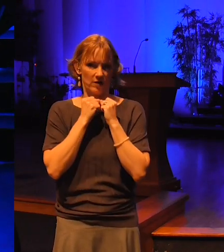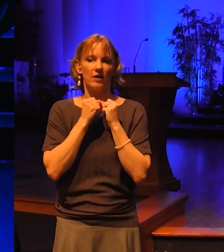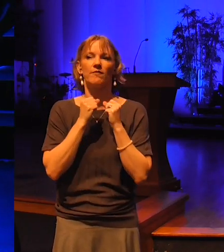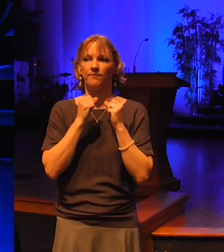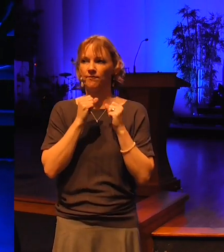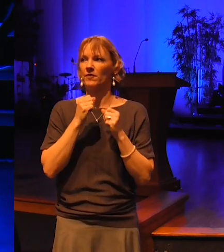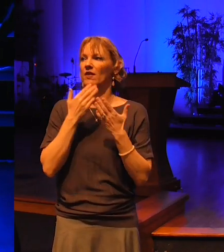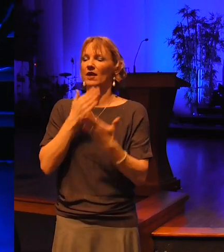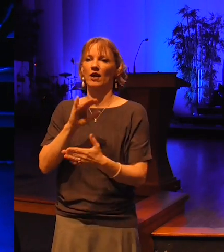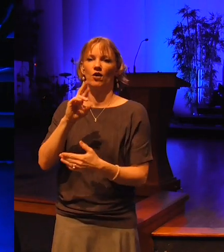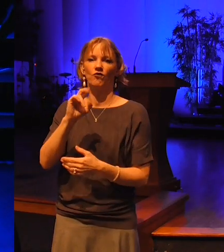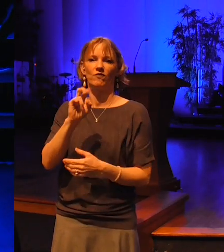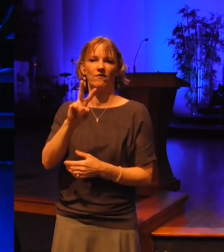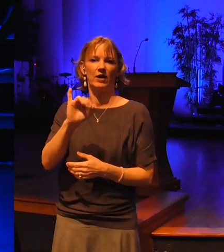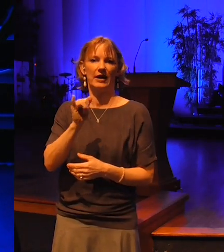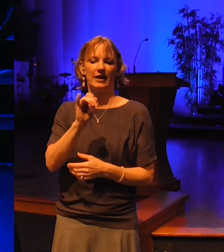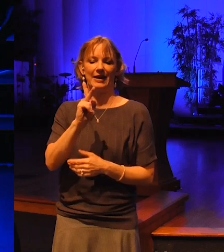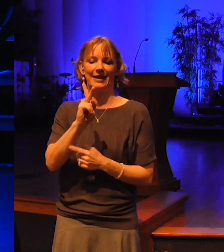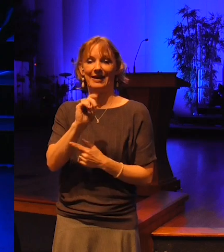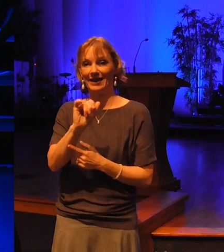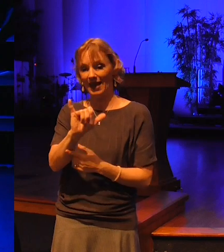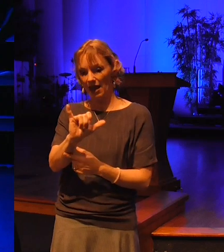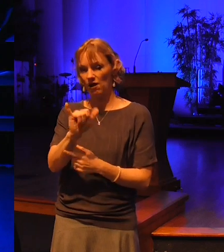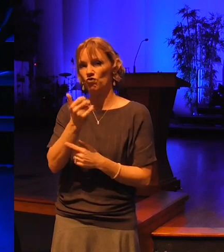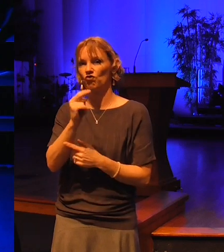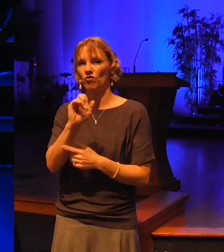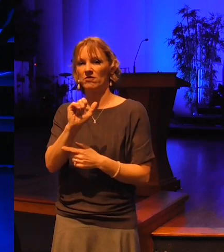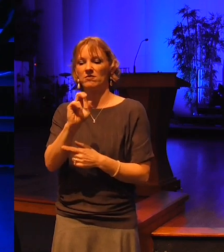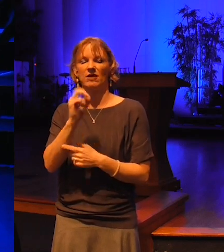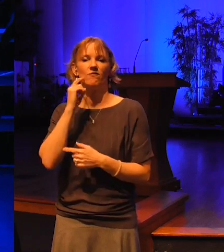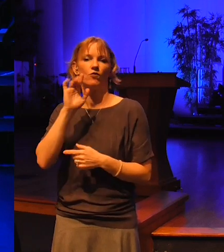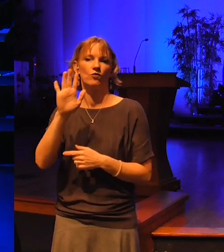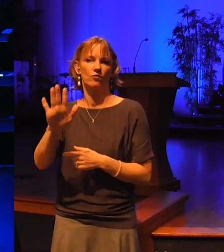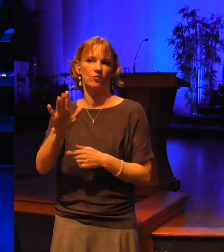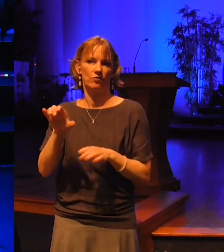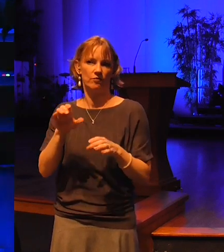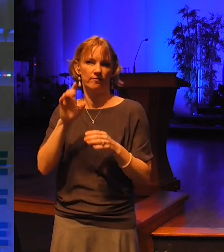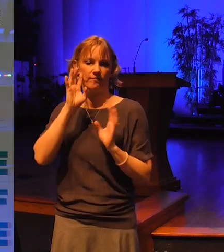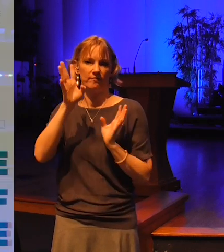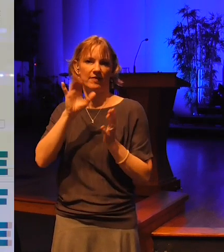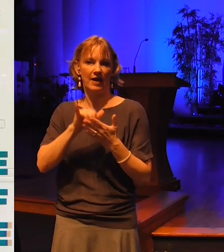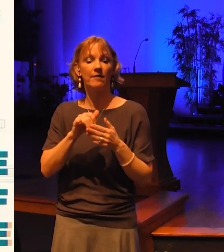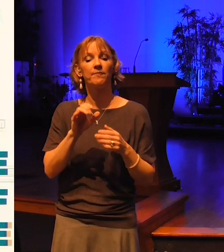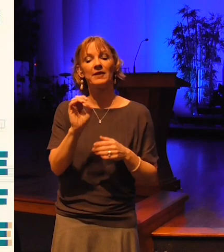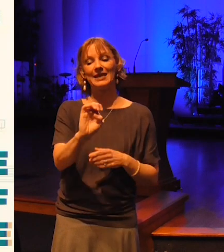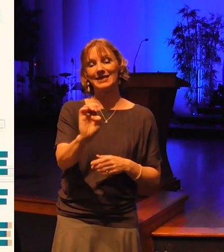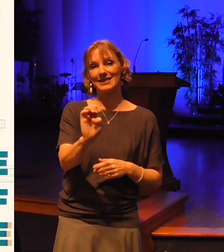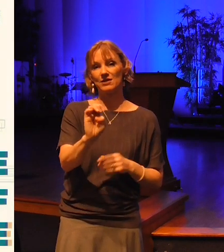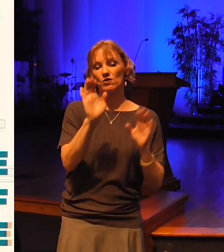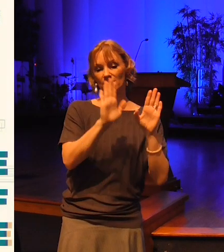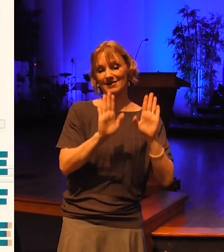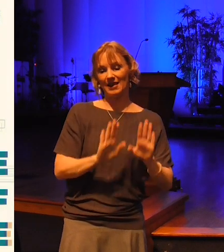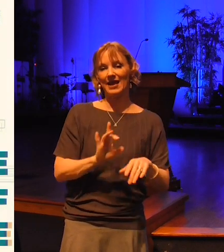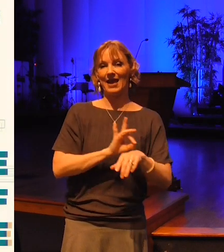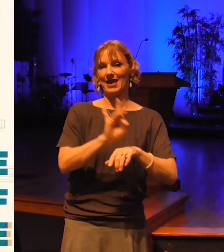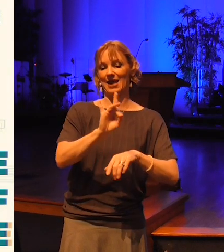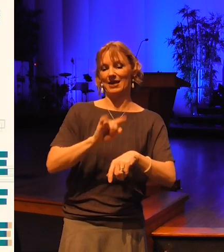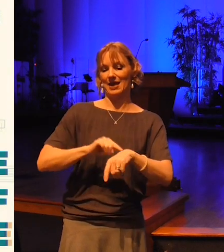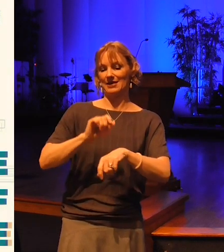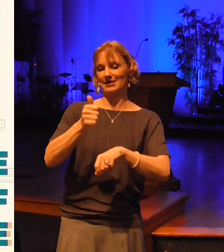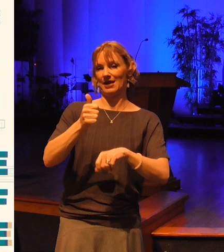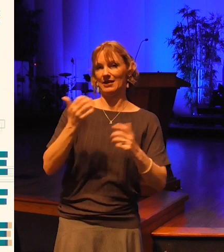core for what you do for that as well and then Easter Sunday 8 and 10 here um I'm speaking